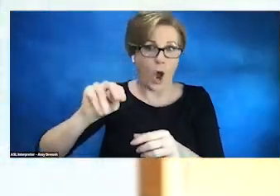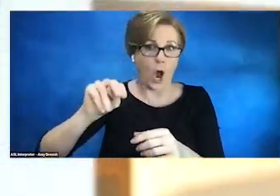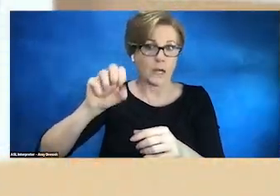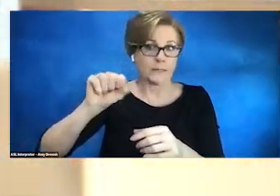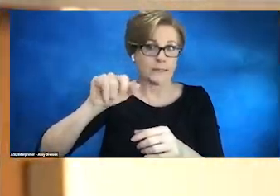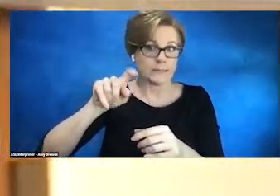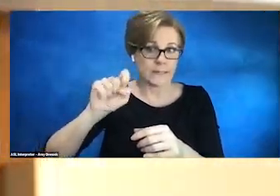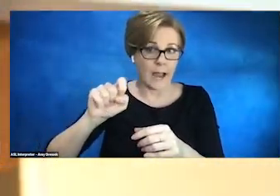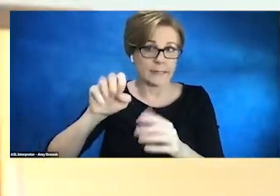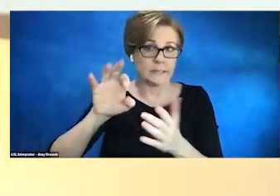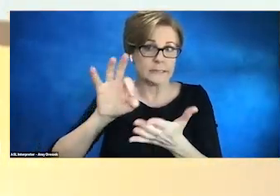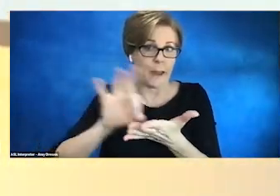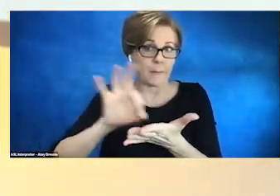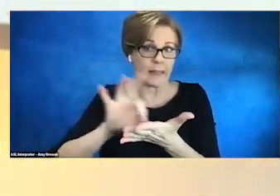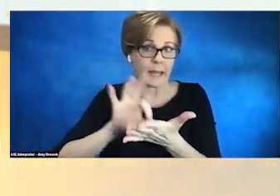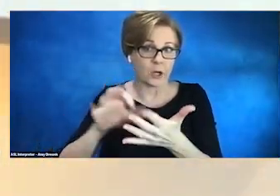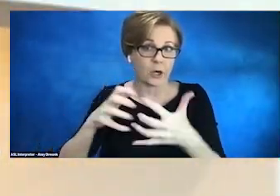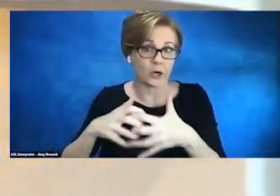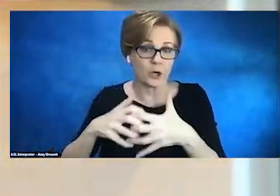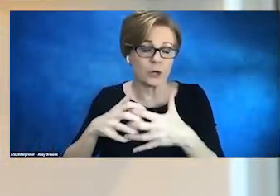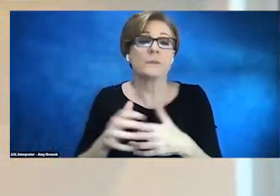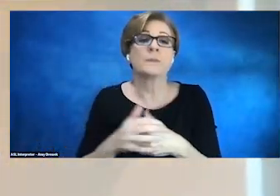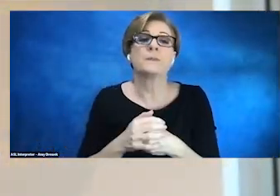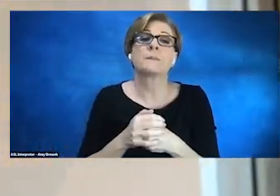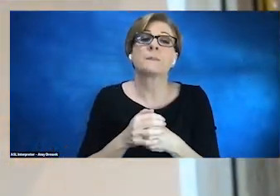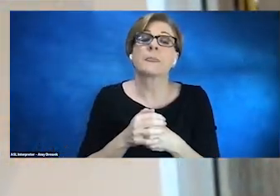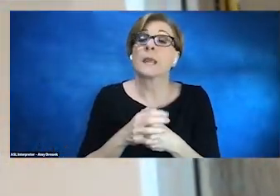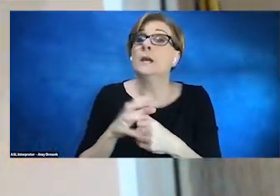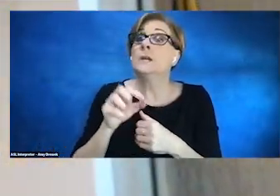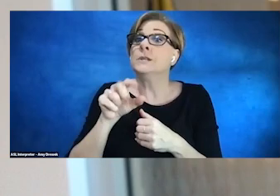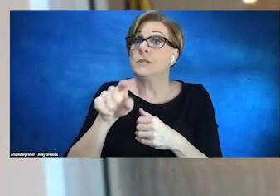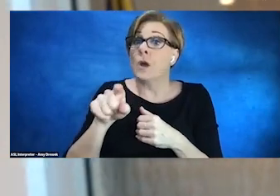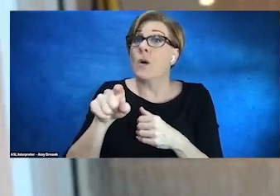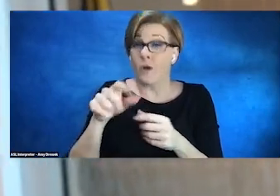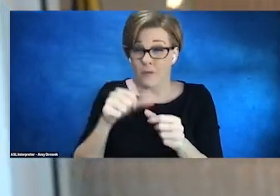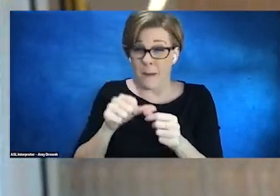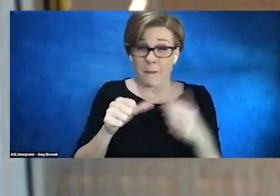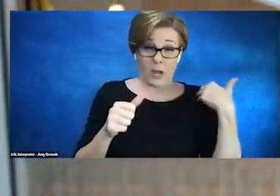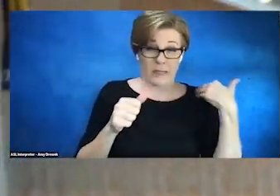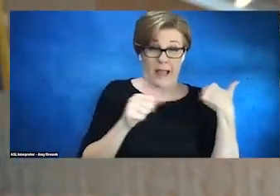so before we insert a few ballots and we demonstrate how the tabulator reads those